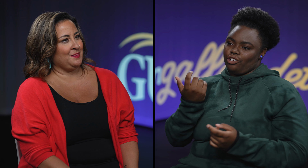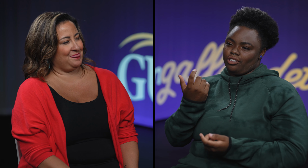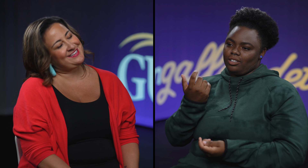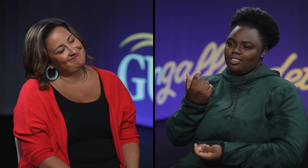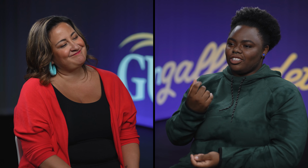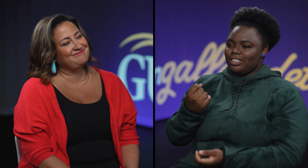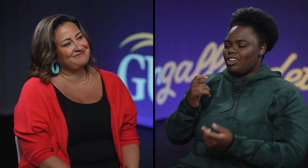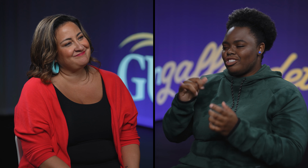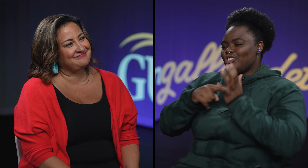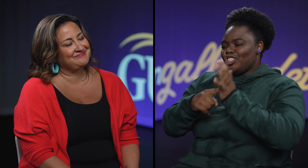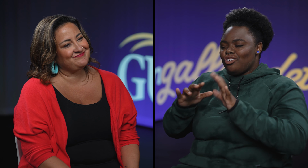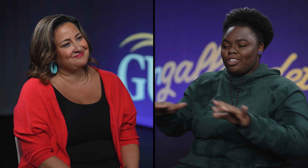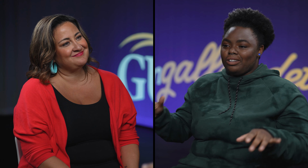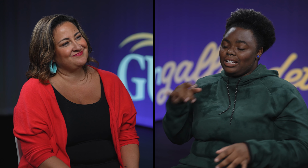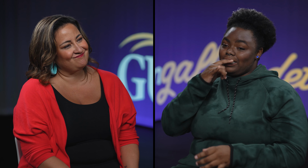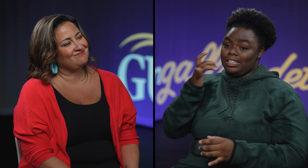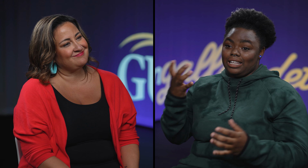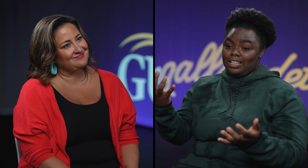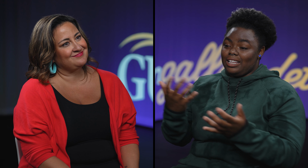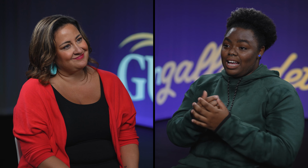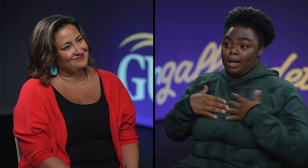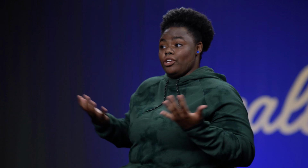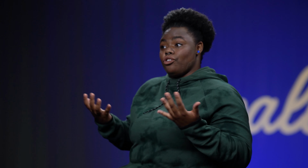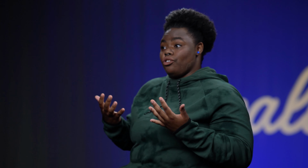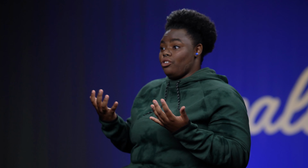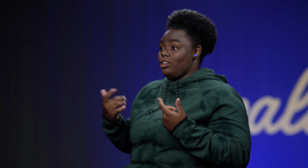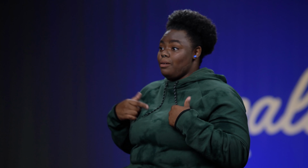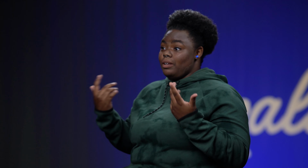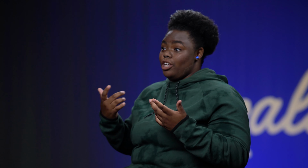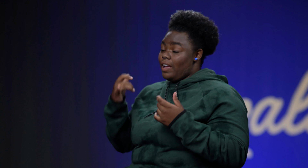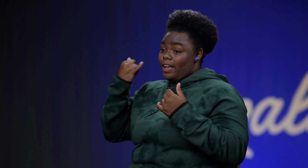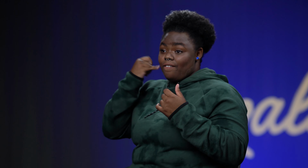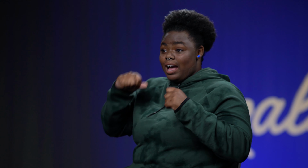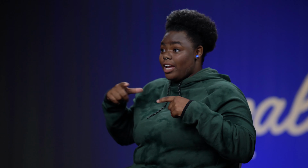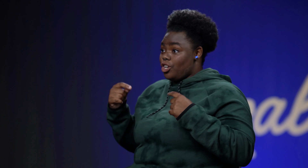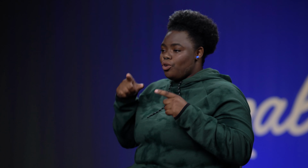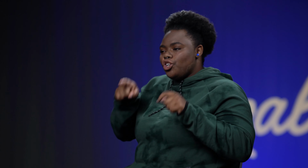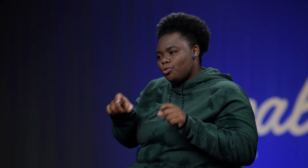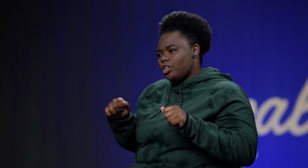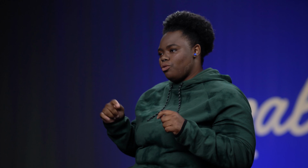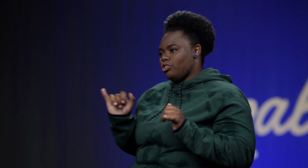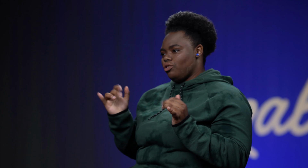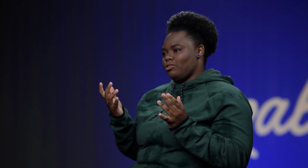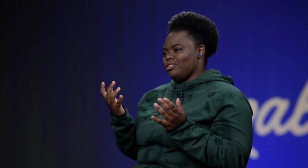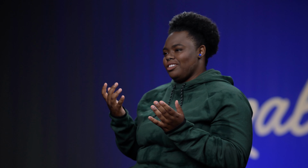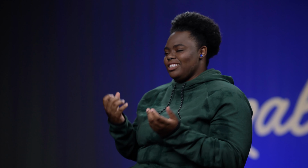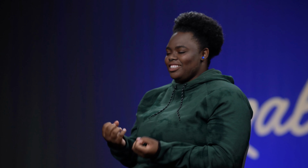I want to show the kids, because I'm here. If I can do it, you can do it too.